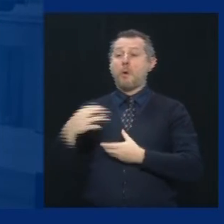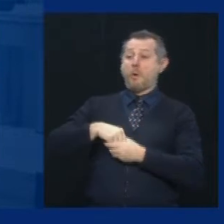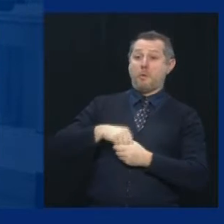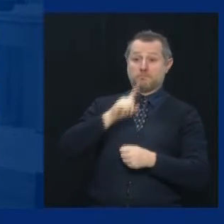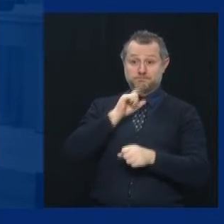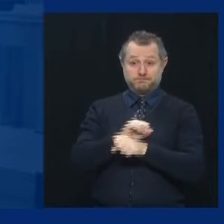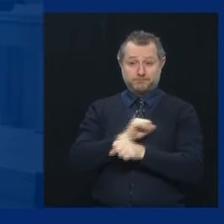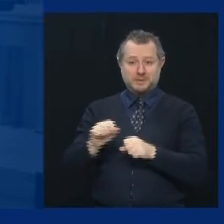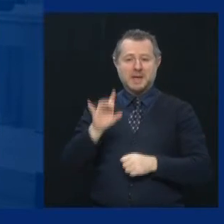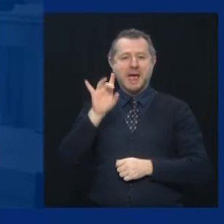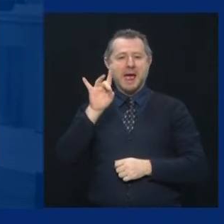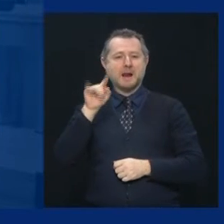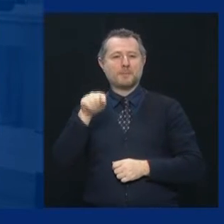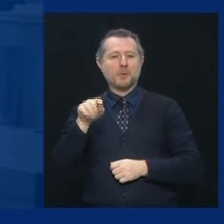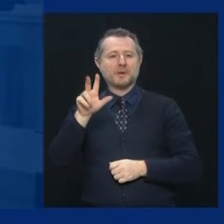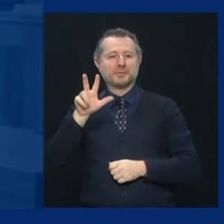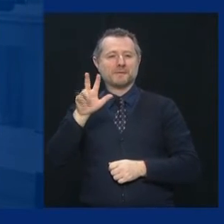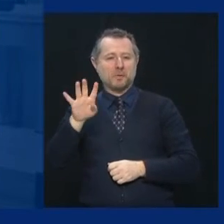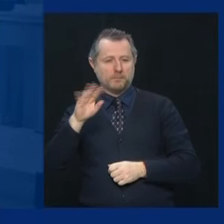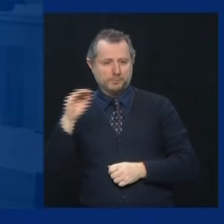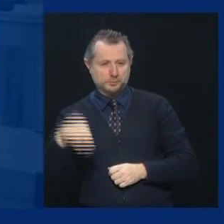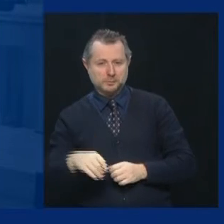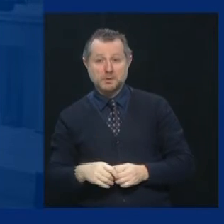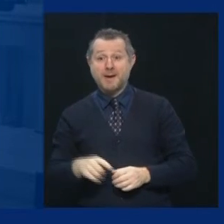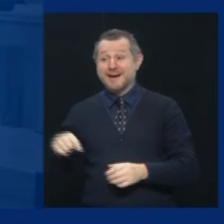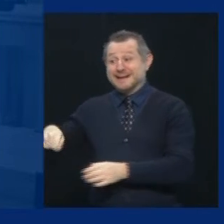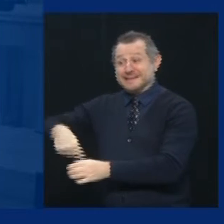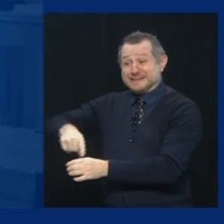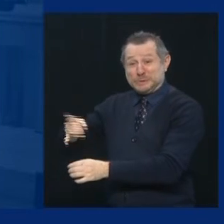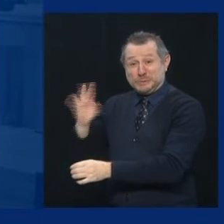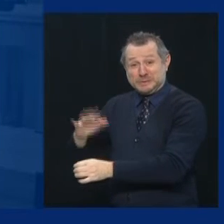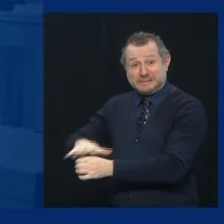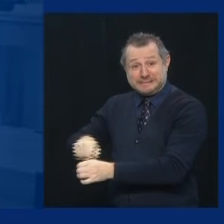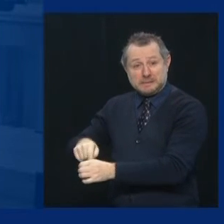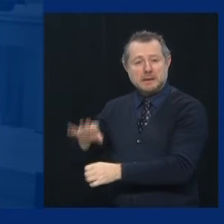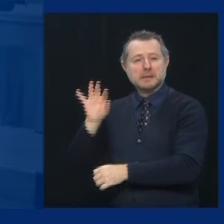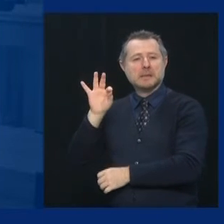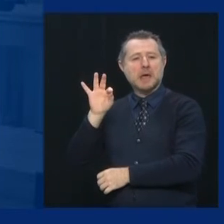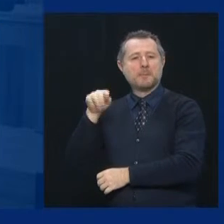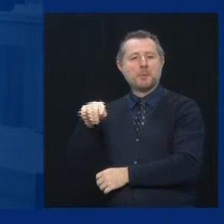CLUSTER 7.7 STATEWIDE.